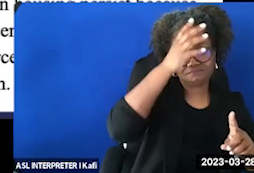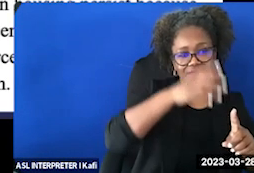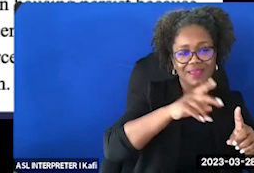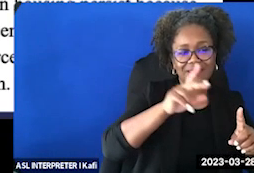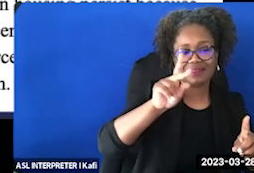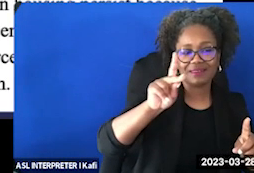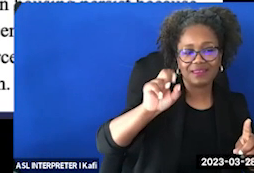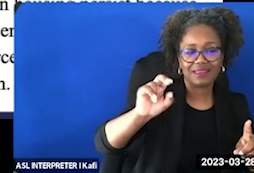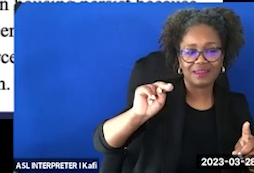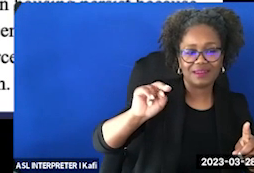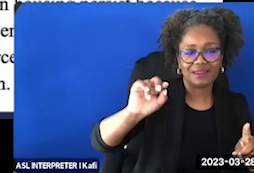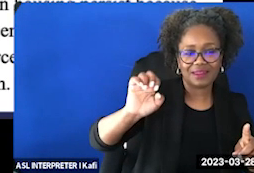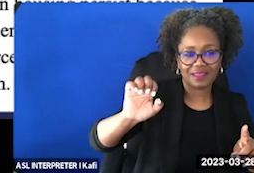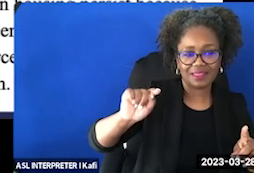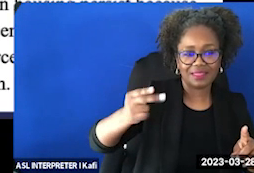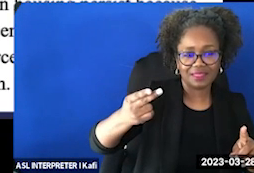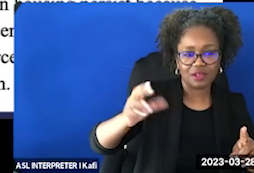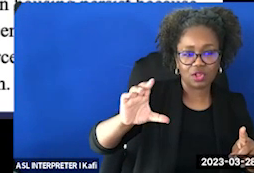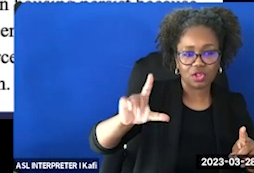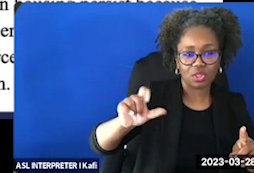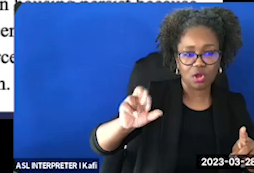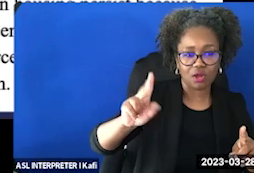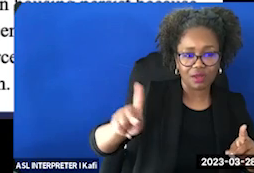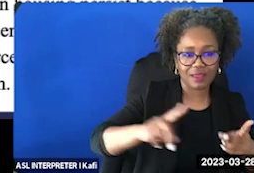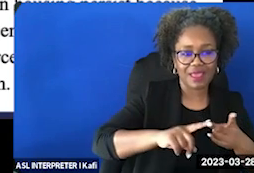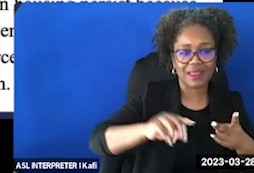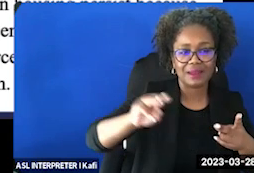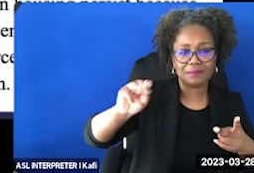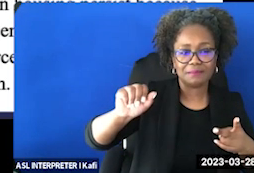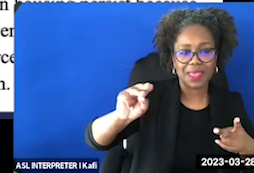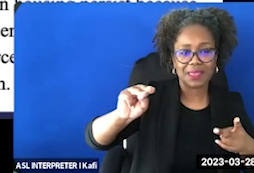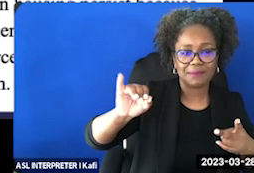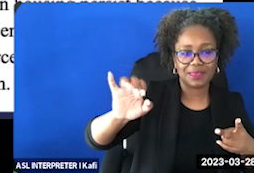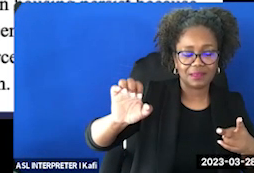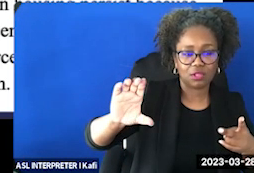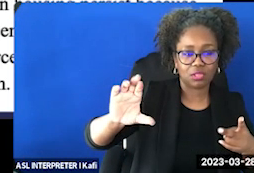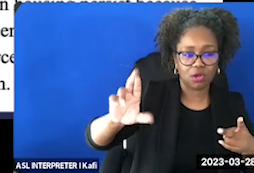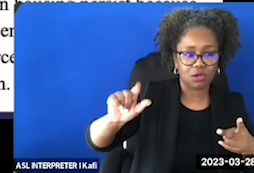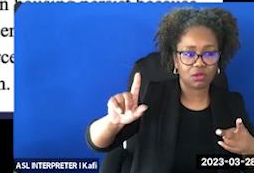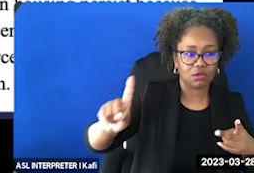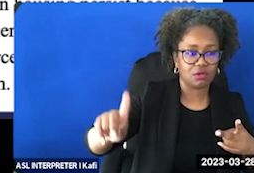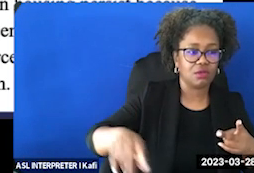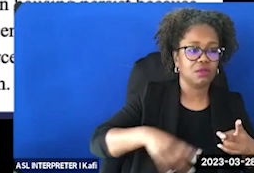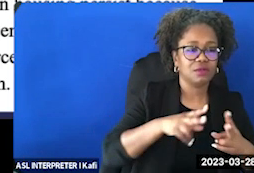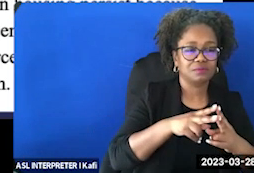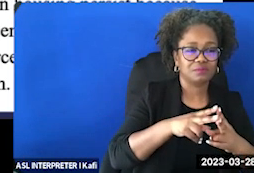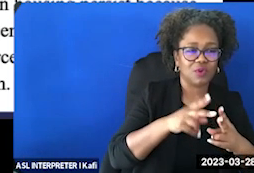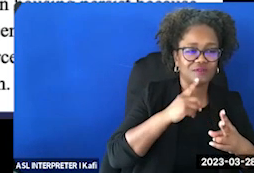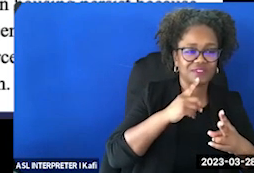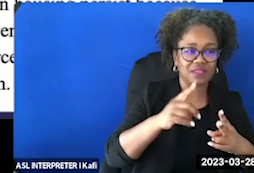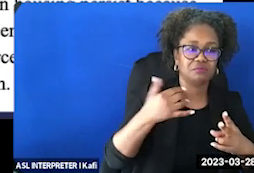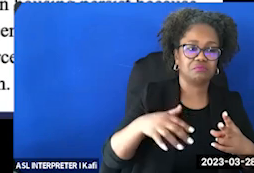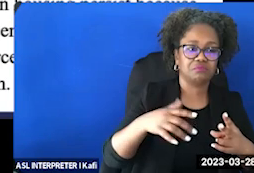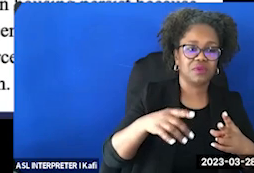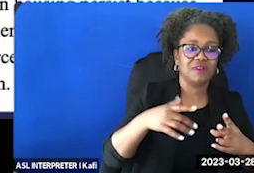They concluded that prejudice, discrimination, segregation. cause black children to develop a sense of inferiority and self hatred.